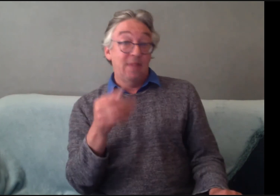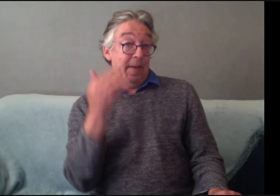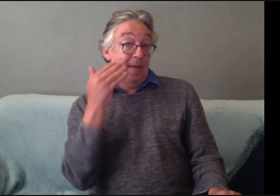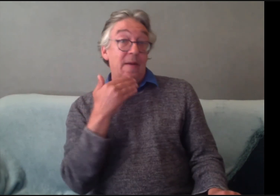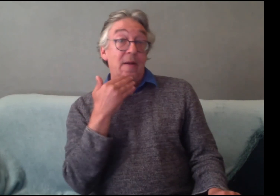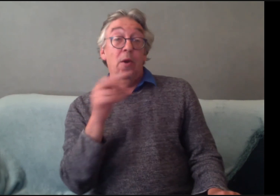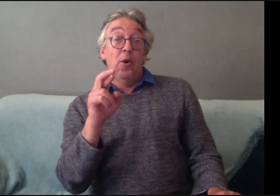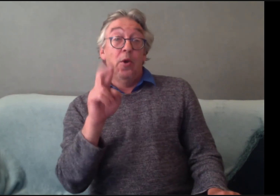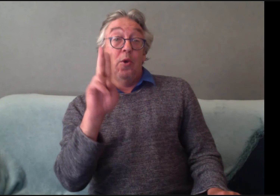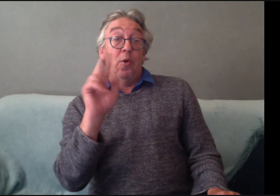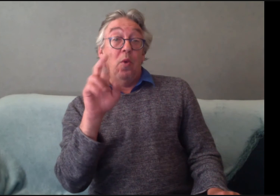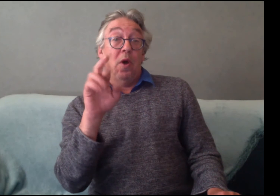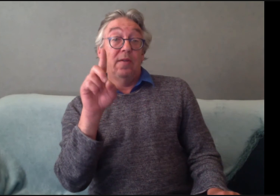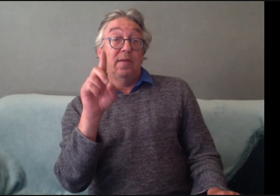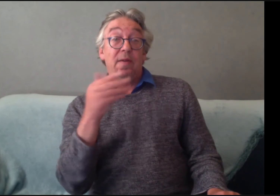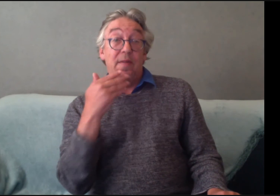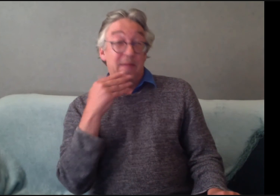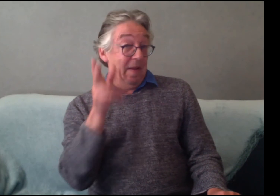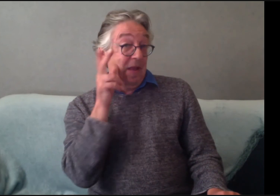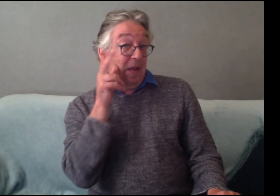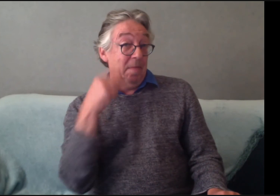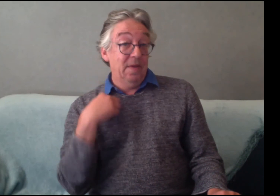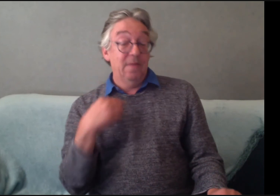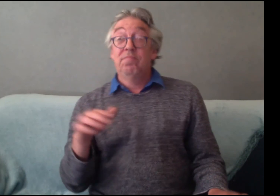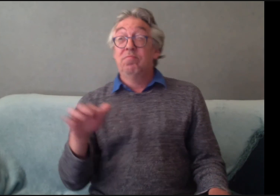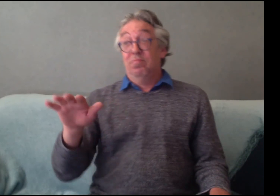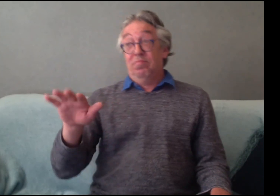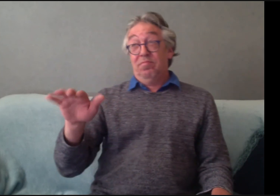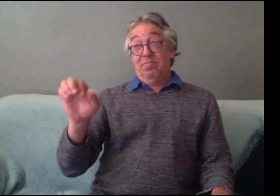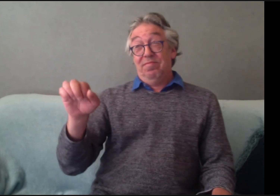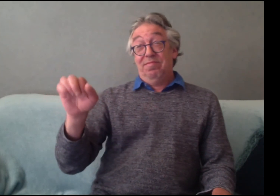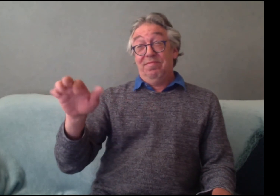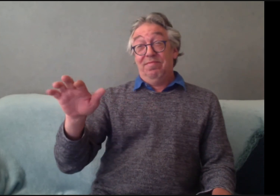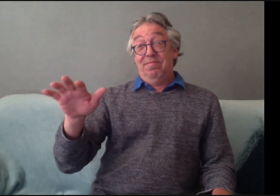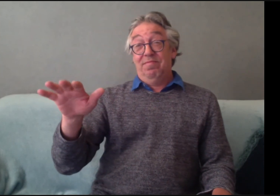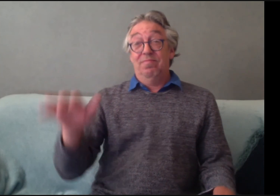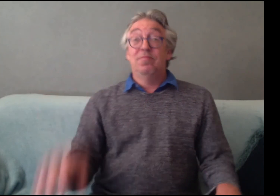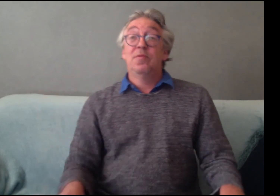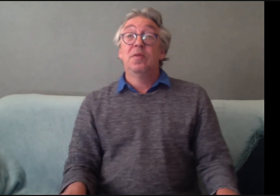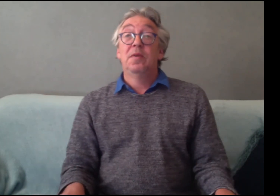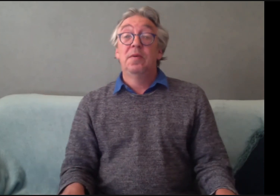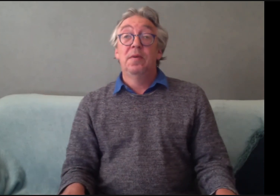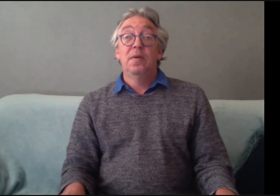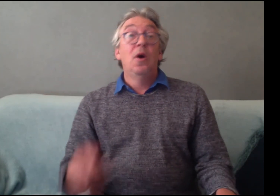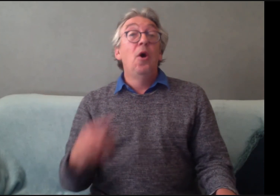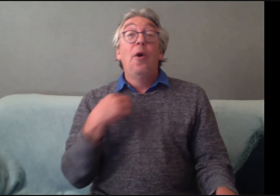Good. I was away for fifteen minutes due to network problems.